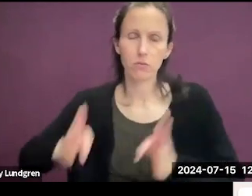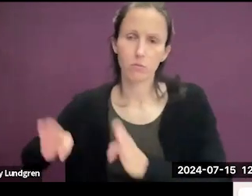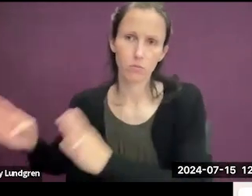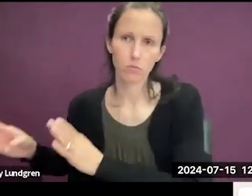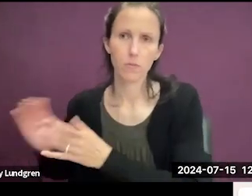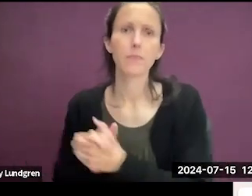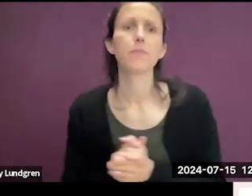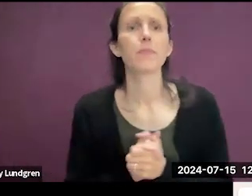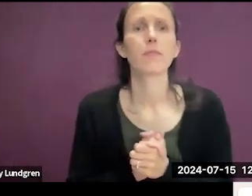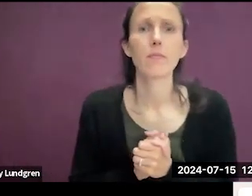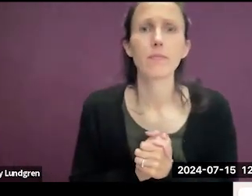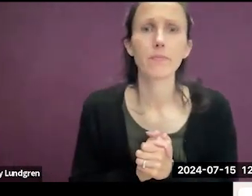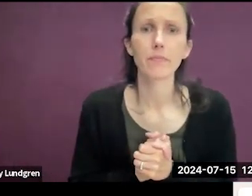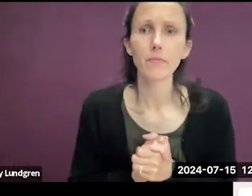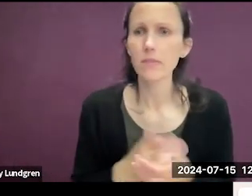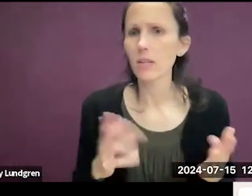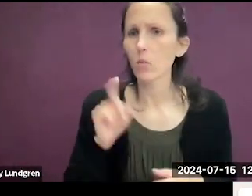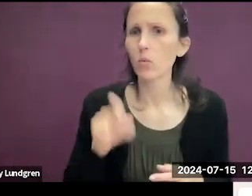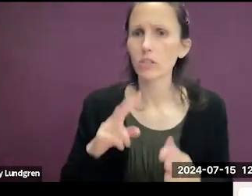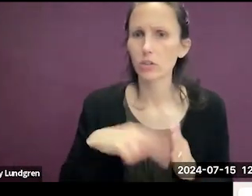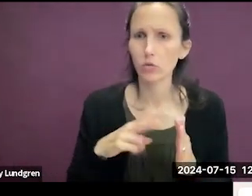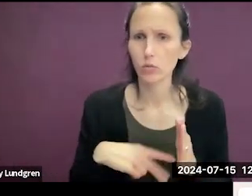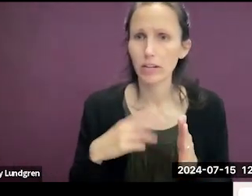What should our reading order always start with?